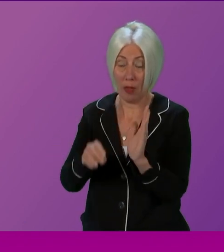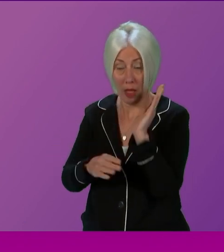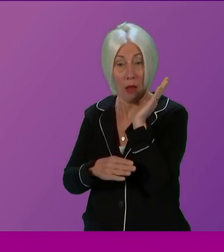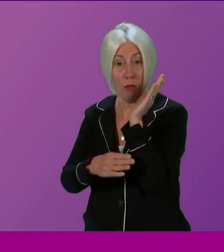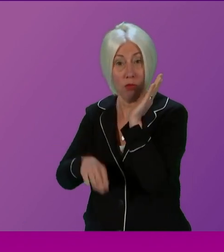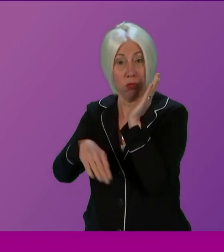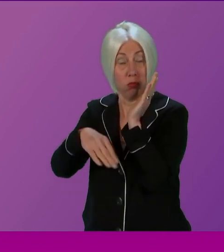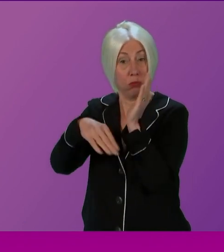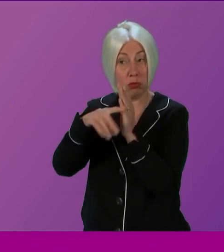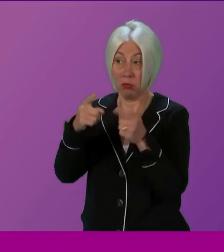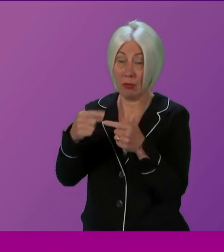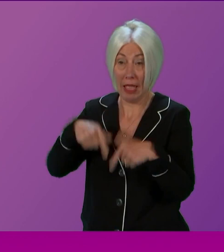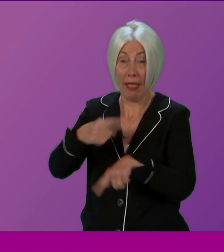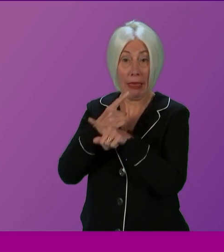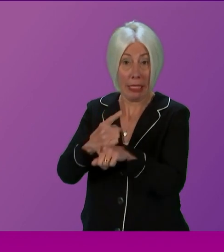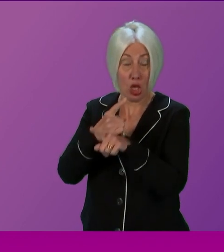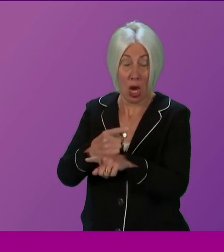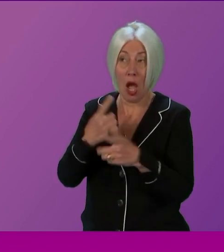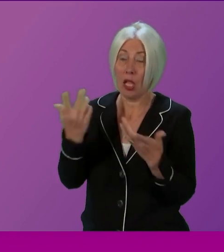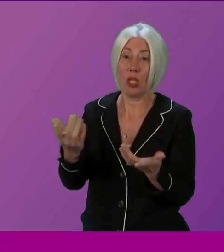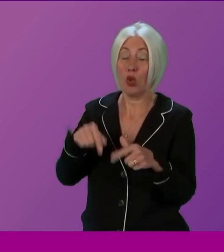other Organisation for Economic Co-operation and Development country. In terms of UK comparisons,